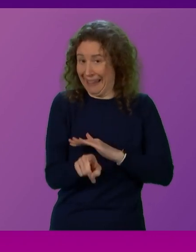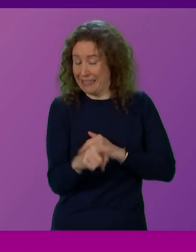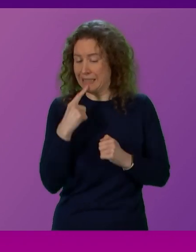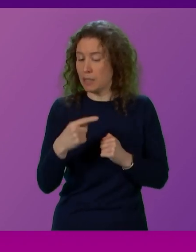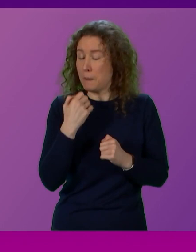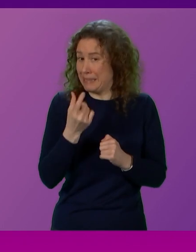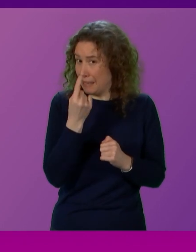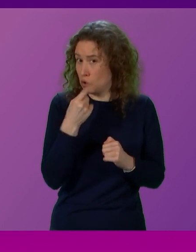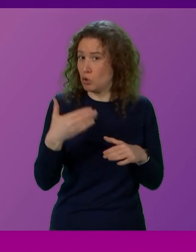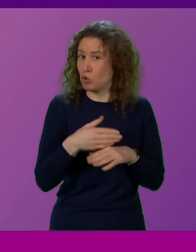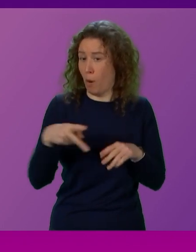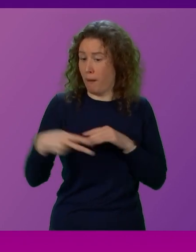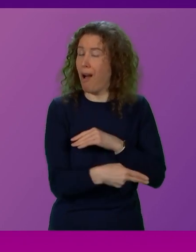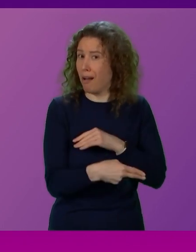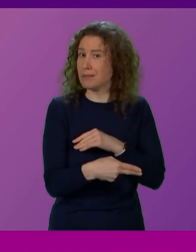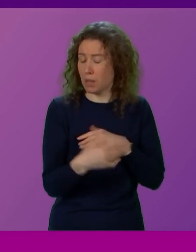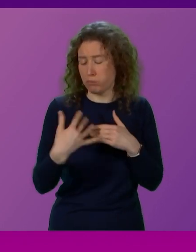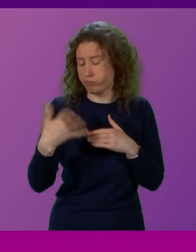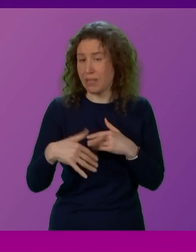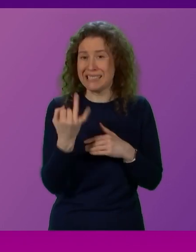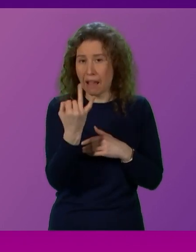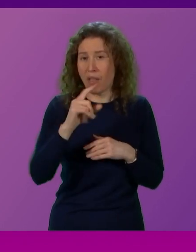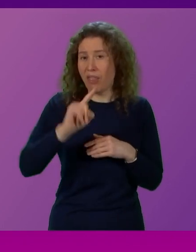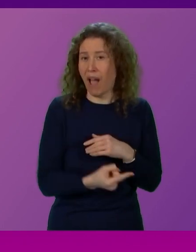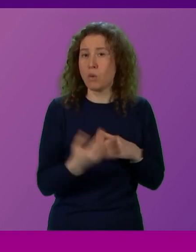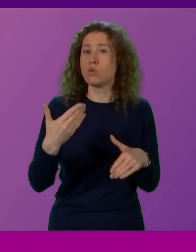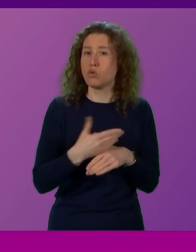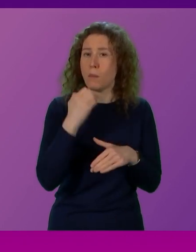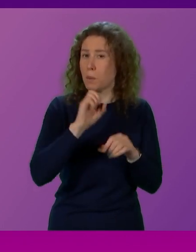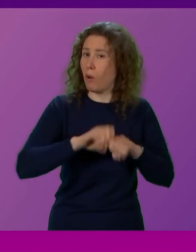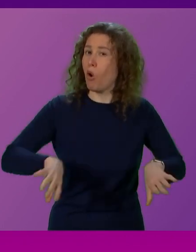COSLA estimates that more than 7,000 jobs will be lost—7,000.